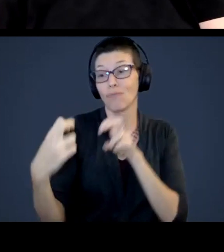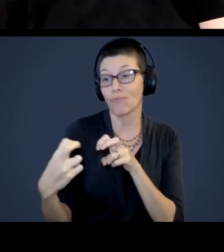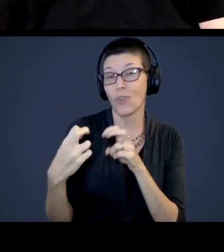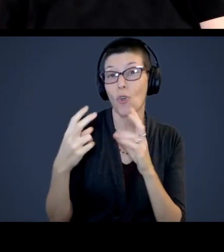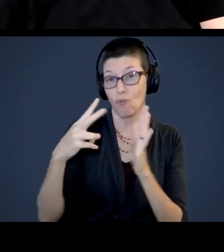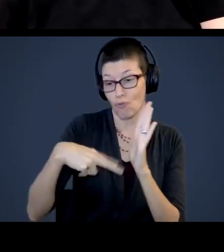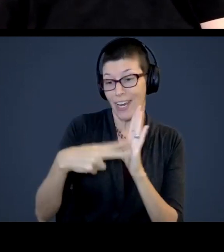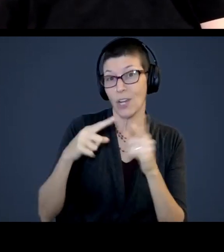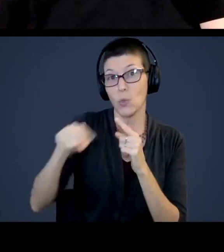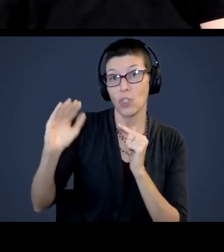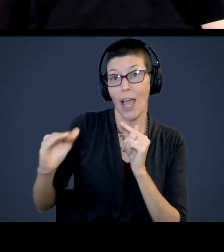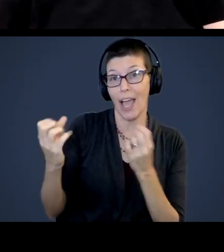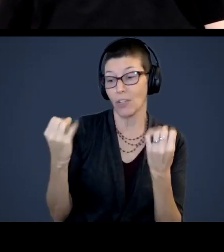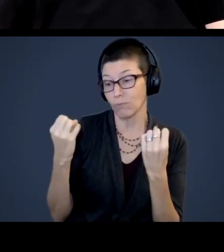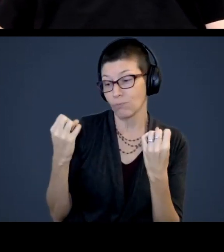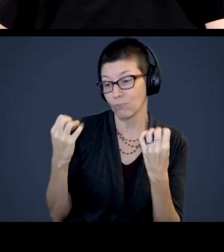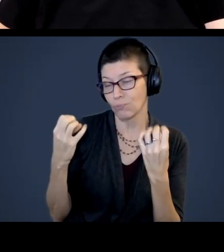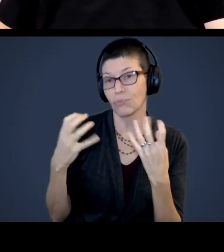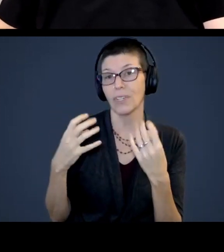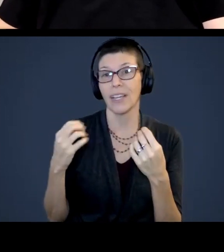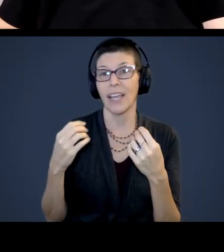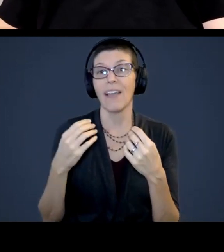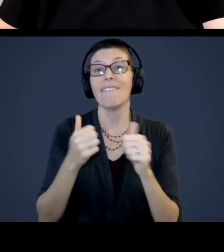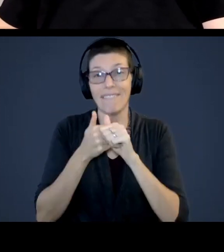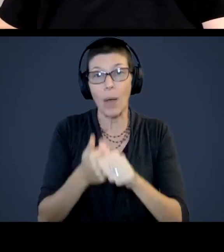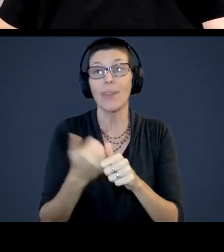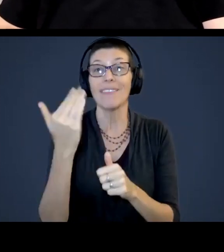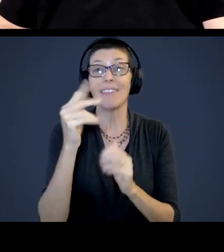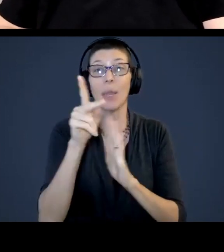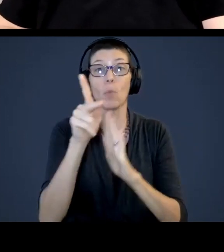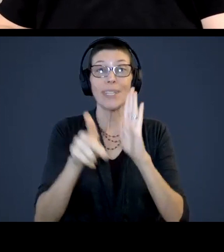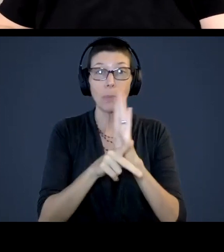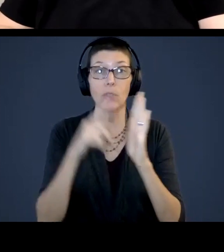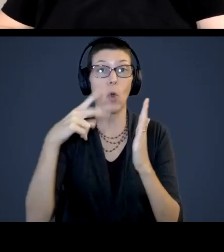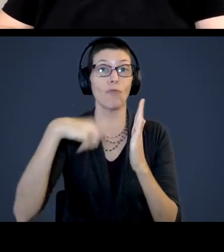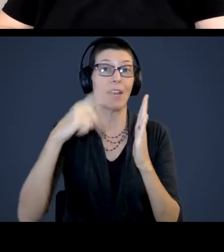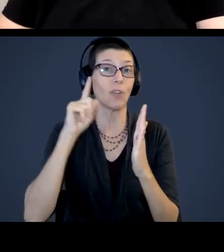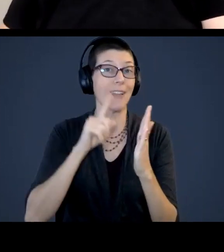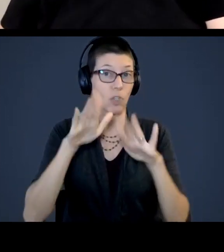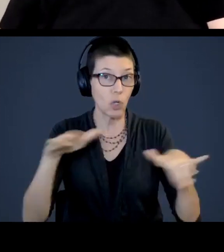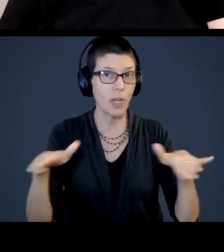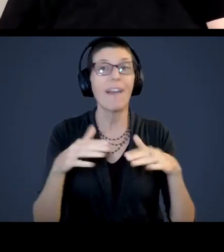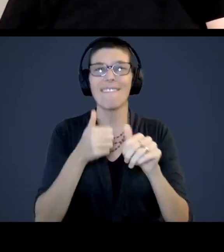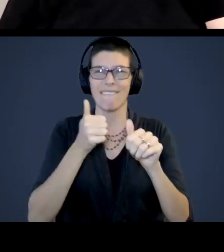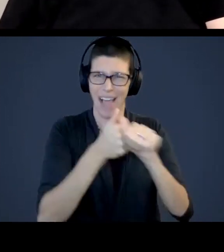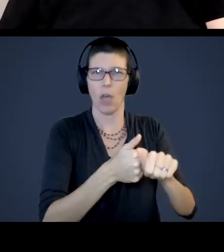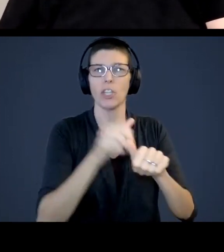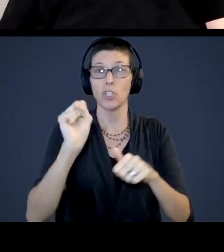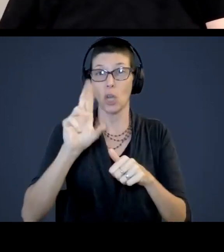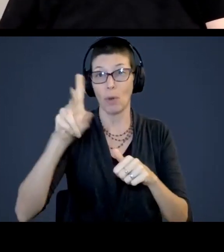and in sign language and going through the 15 Principles of Reading to Deaf Children. Based on the Shared Reading Project that came out of Clerc Center.